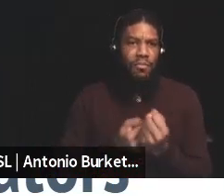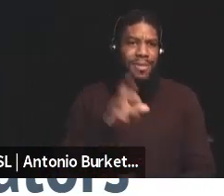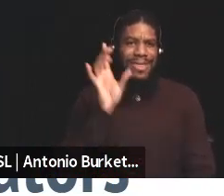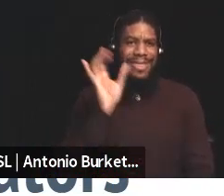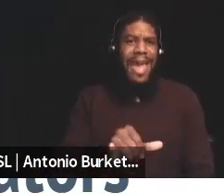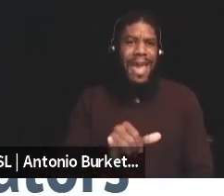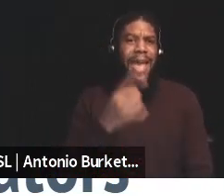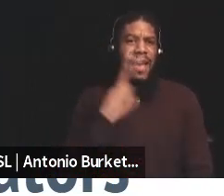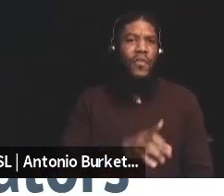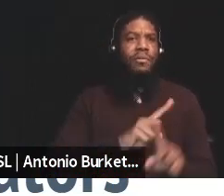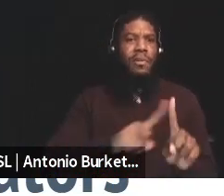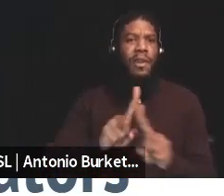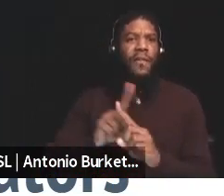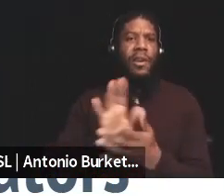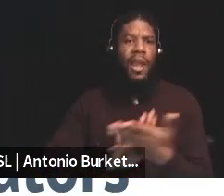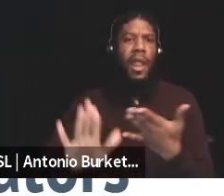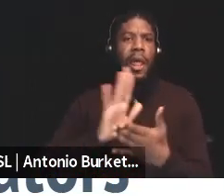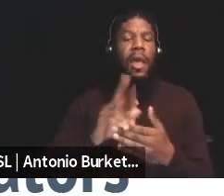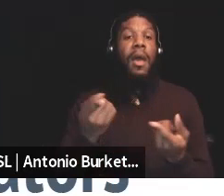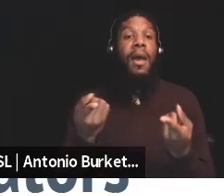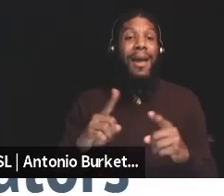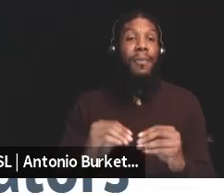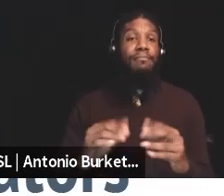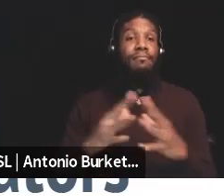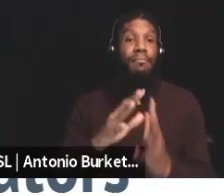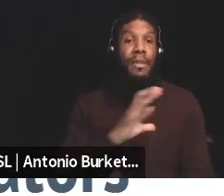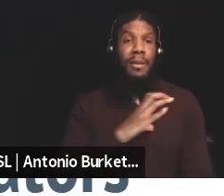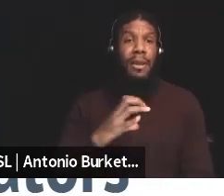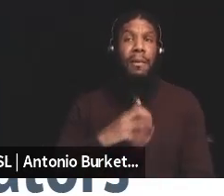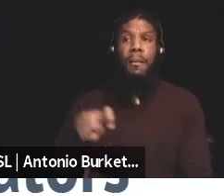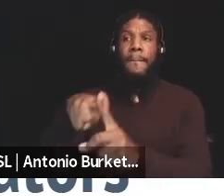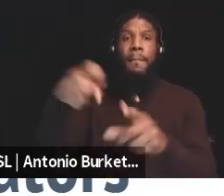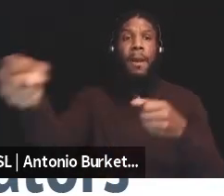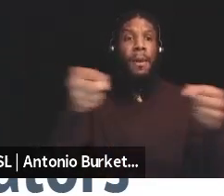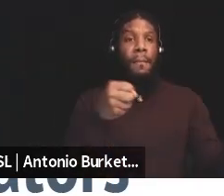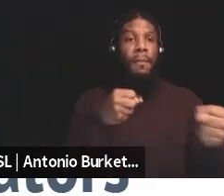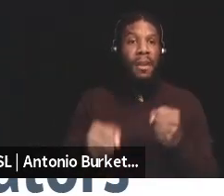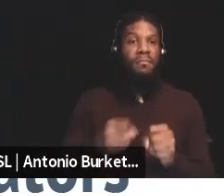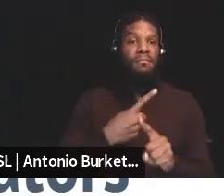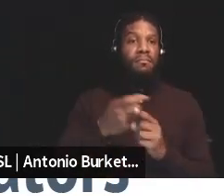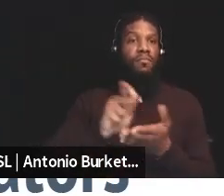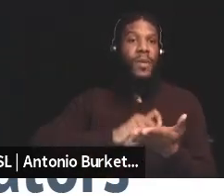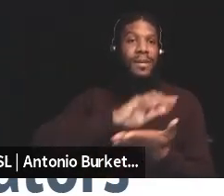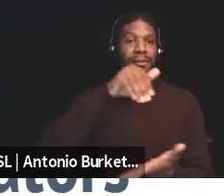and so we formed a committee that involved staff from across our writing center to be involved in those discussions. [Elle]